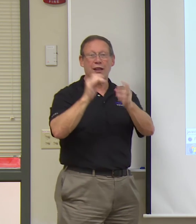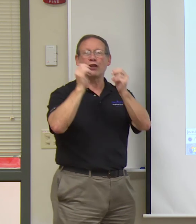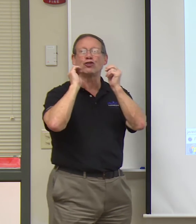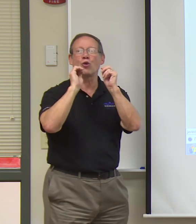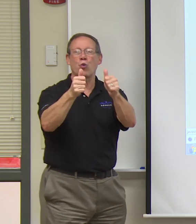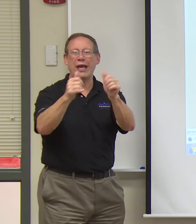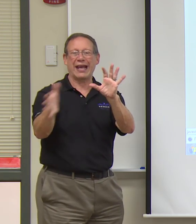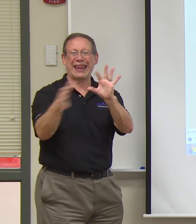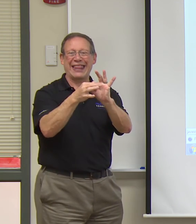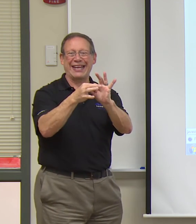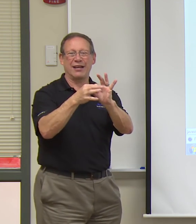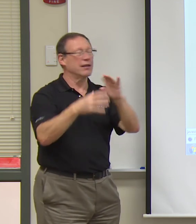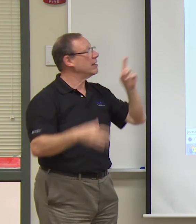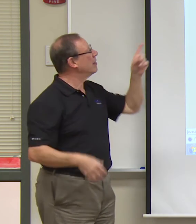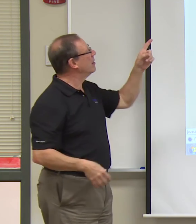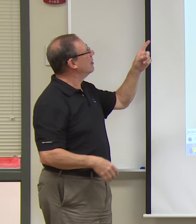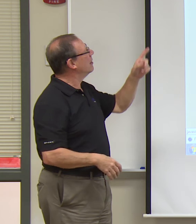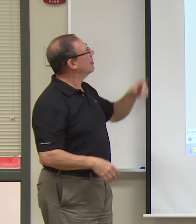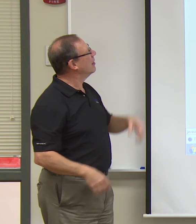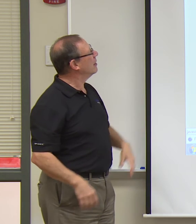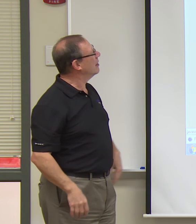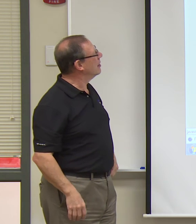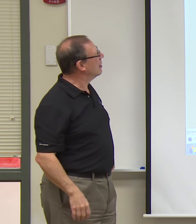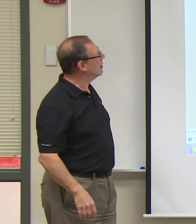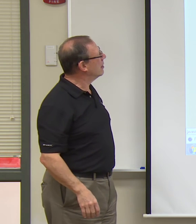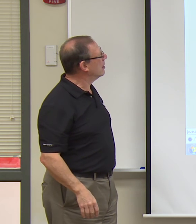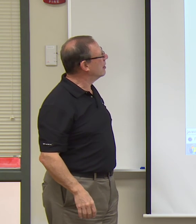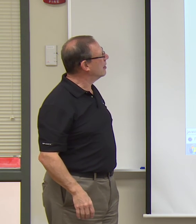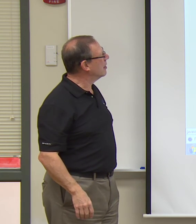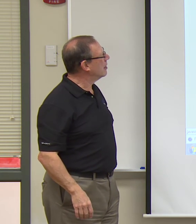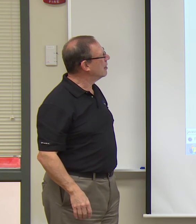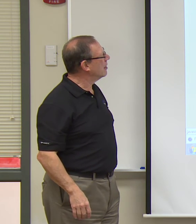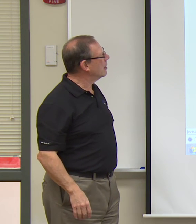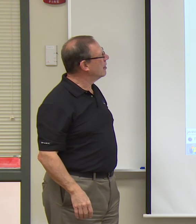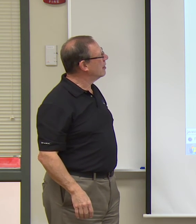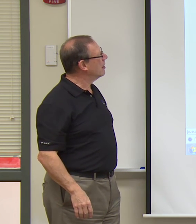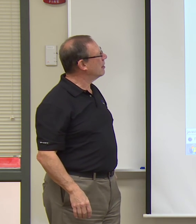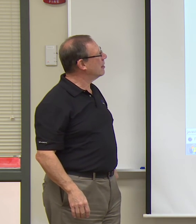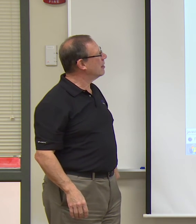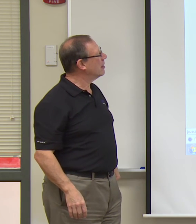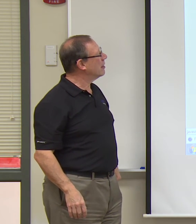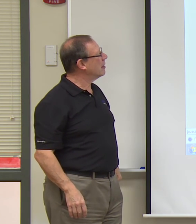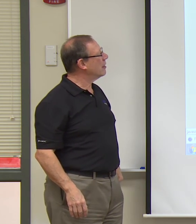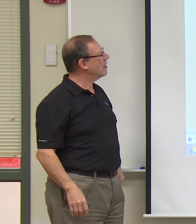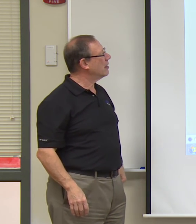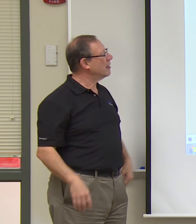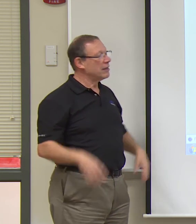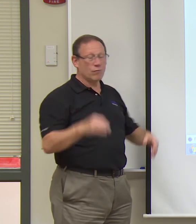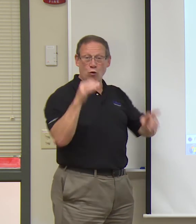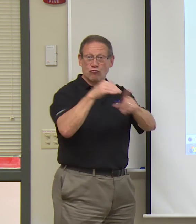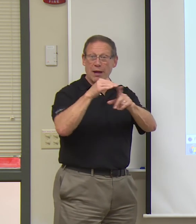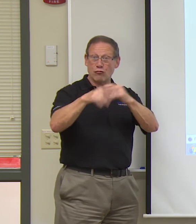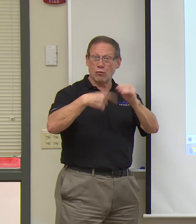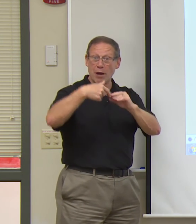so, you can easily get to anything in your course. So, if you're doing a reminder to a quiz, you go down to the quizzes.